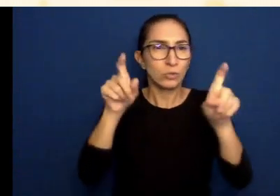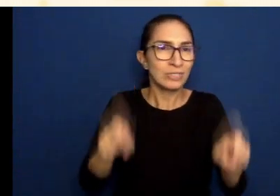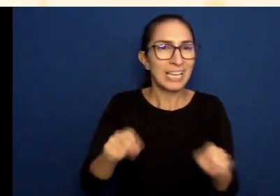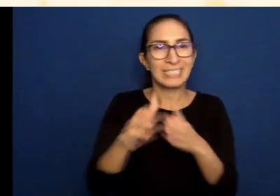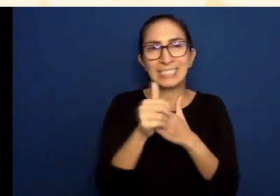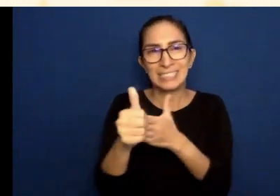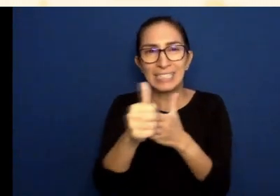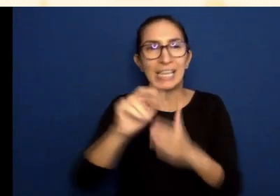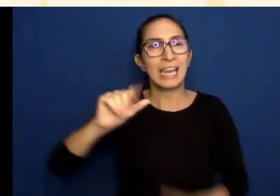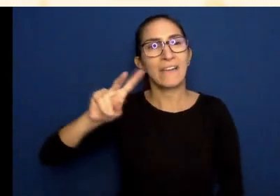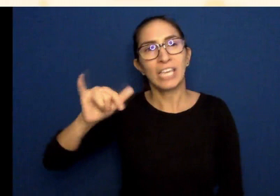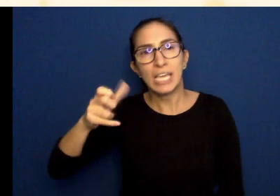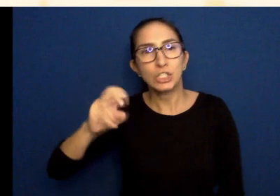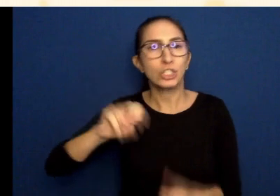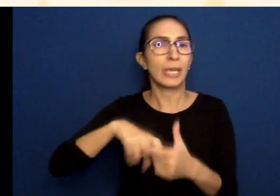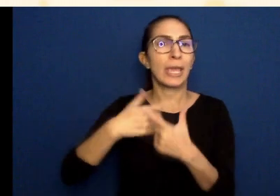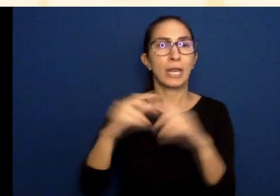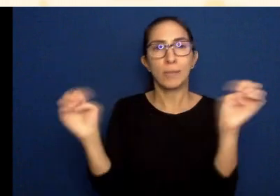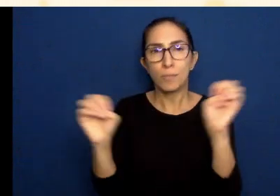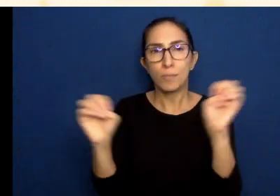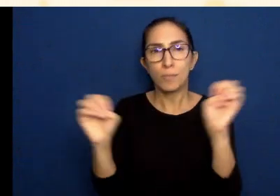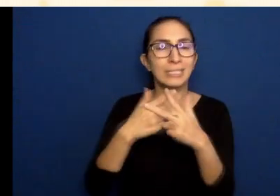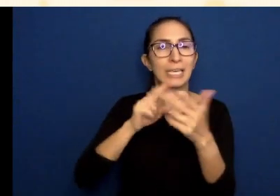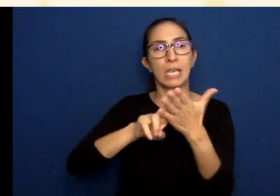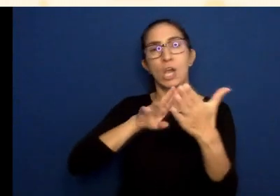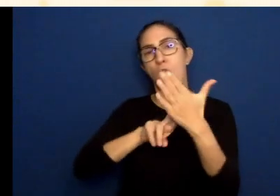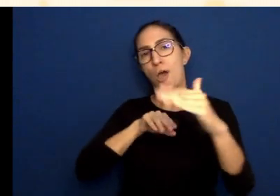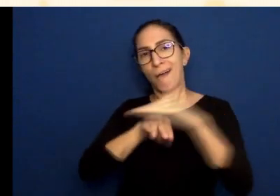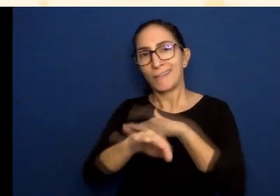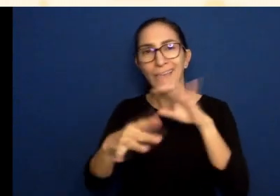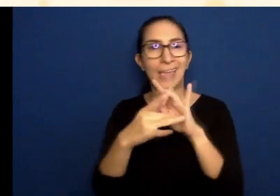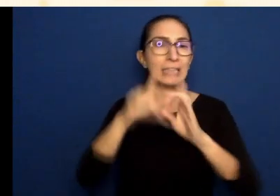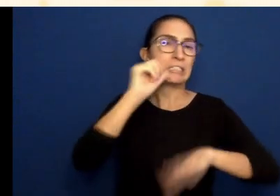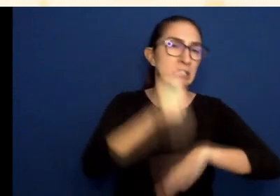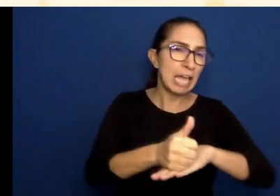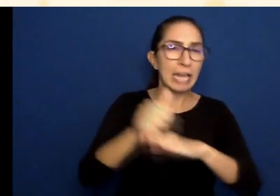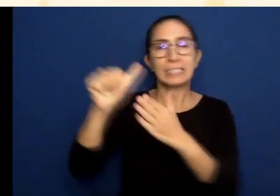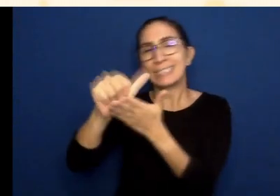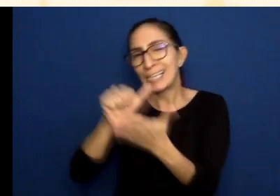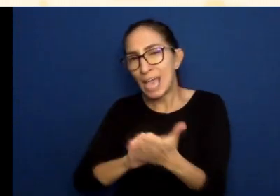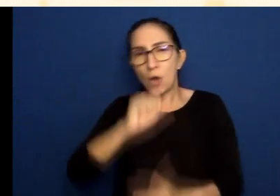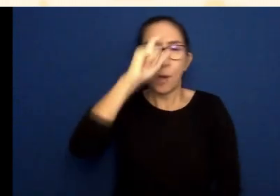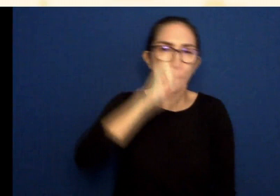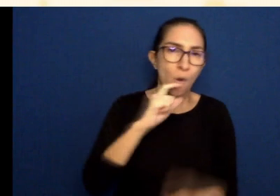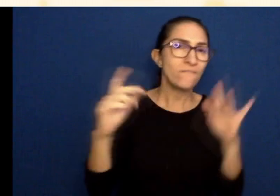for each individual app to be prioritized in testing. Then there are common elements to test; things like navigation,